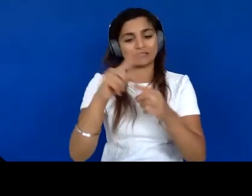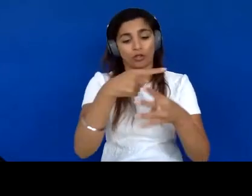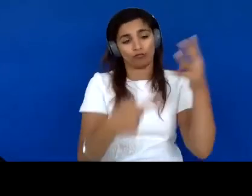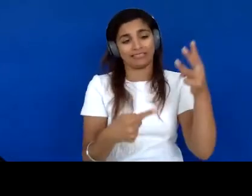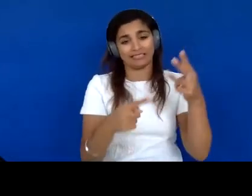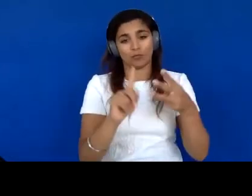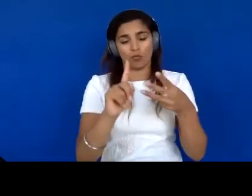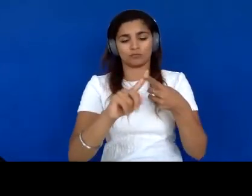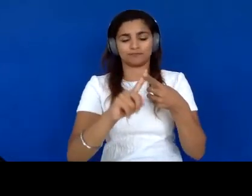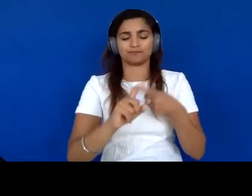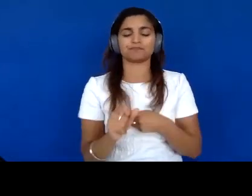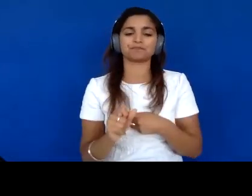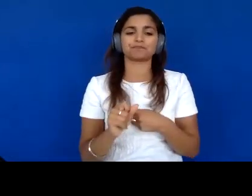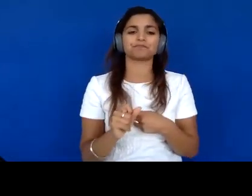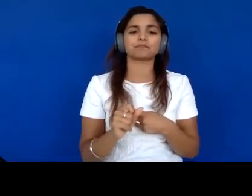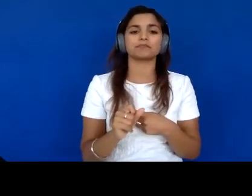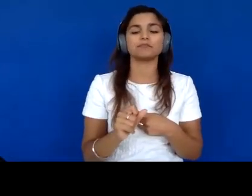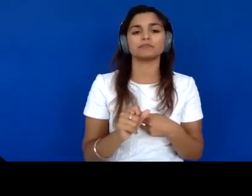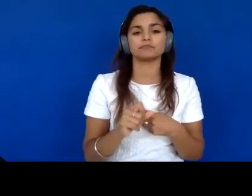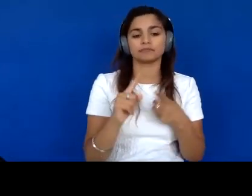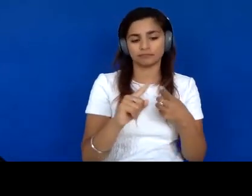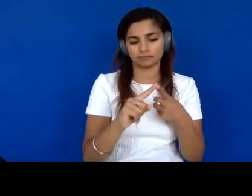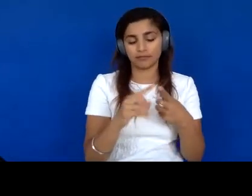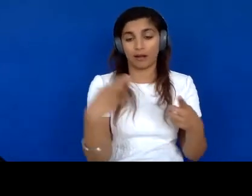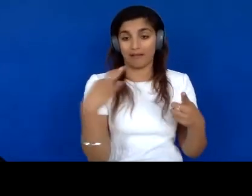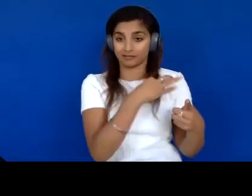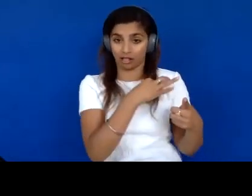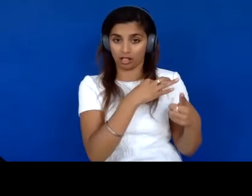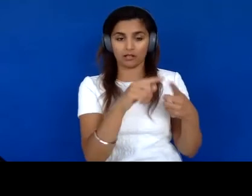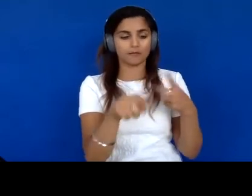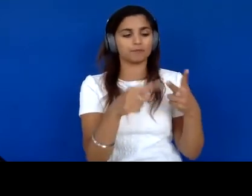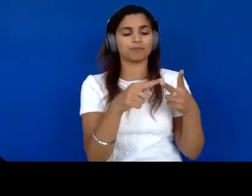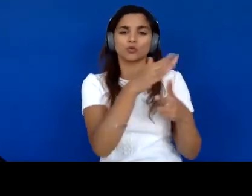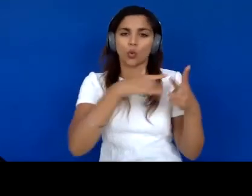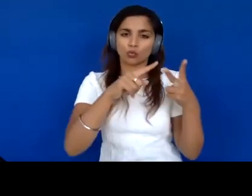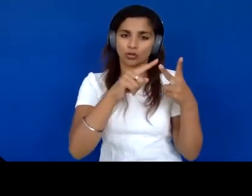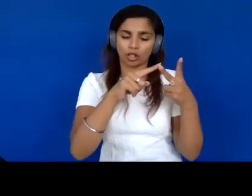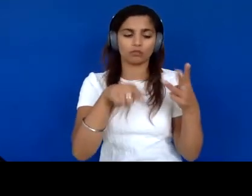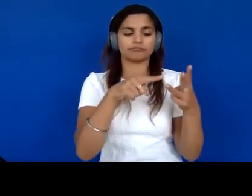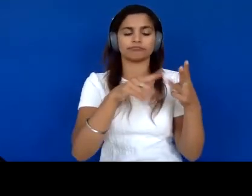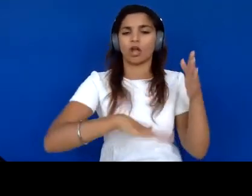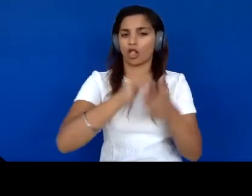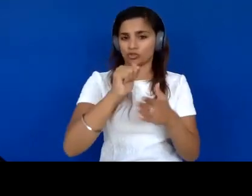that is medical model social model and the culture model I'm sure that everyone